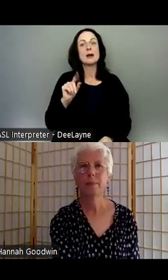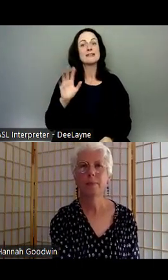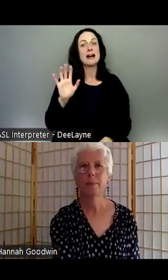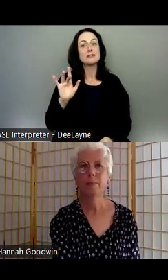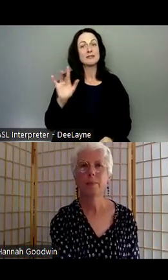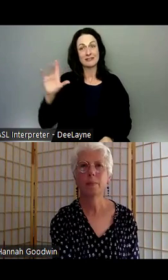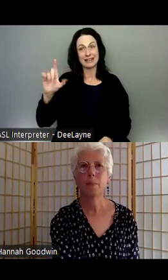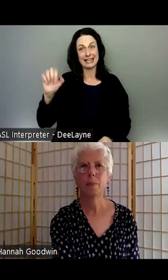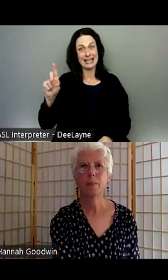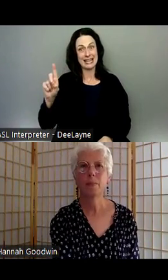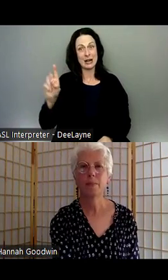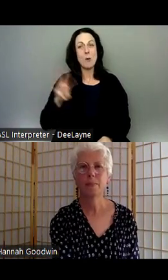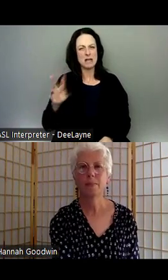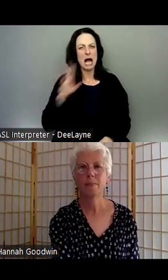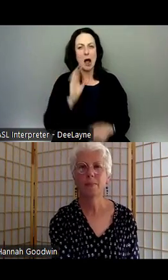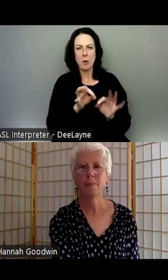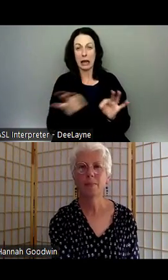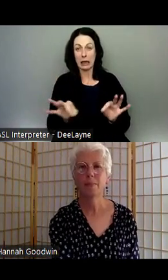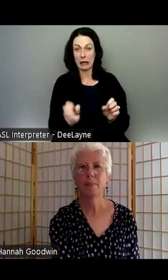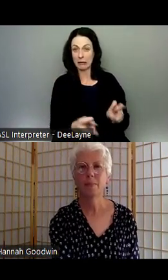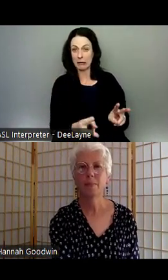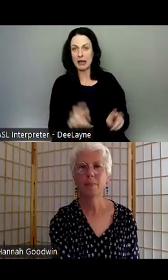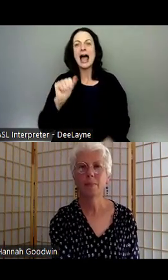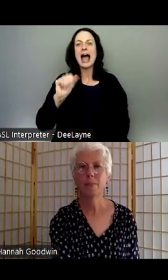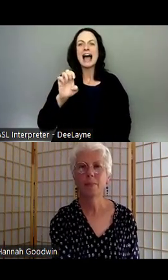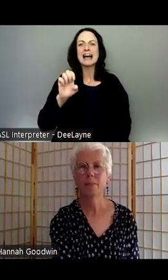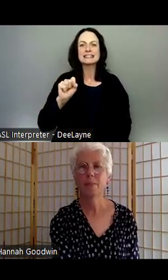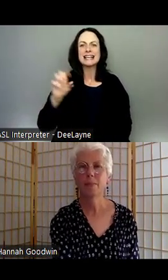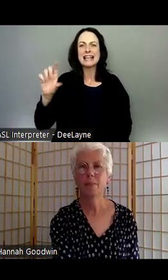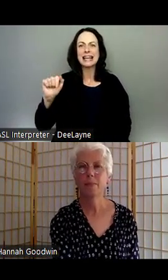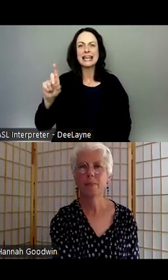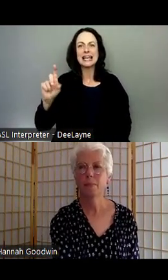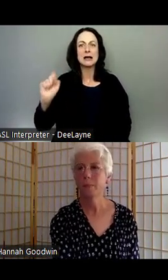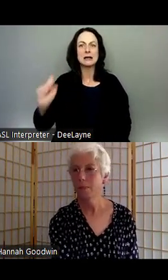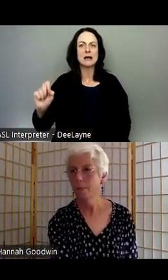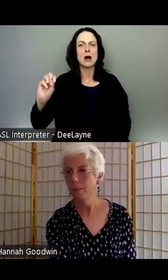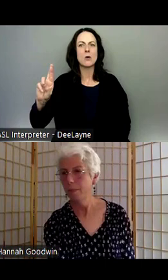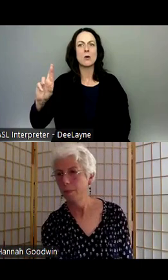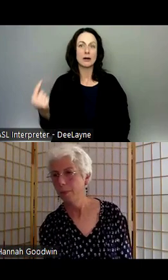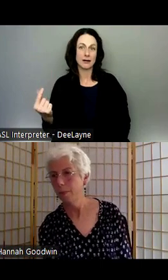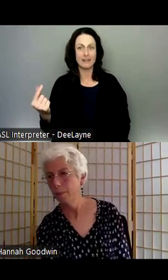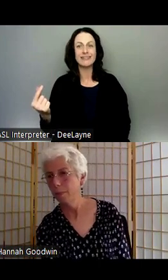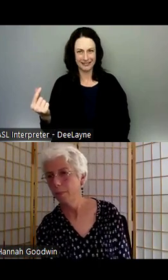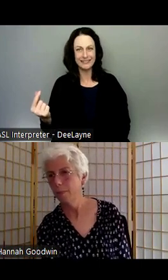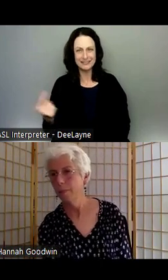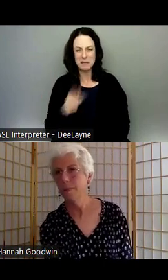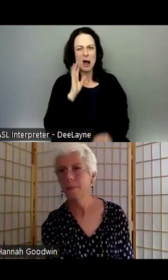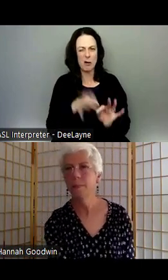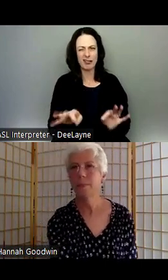I have put that link in the chat, which is accesslead.org. And then I got a couple more questions for you, Hannah.